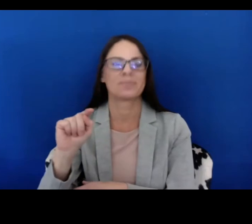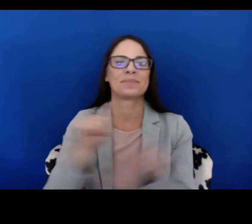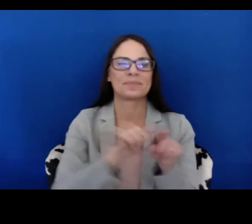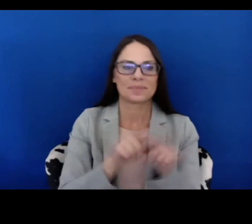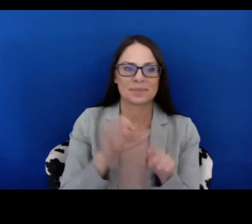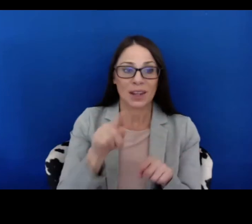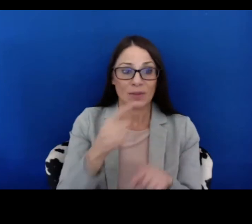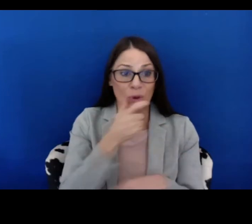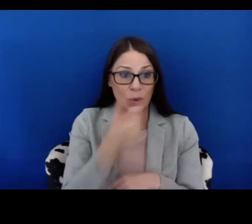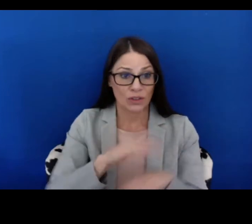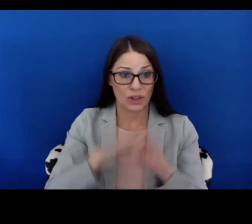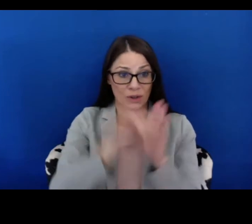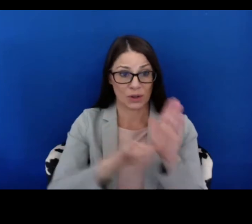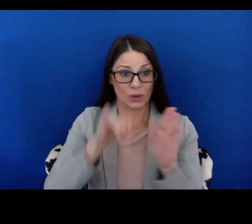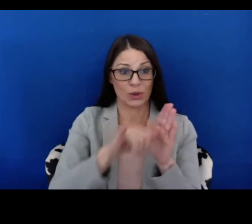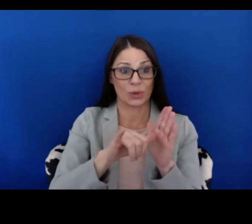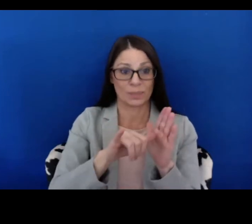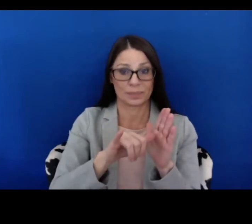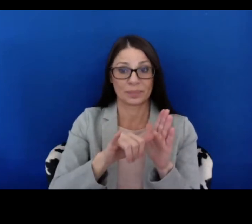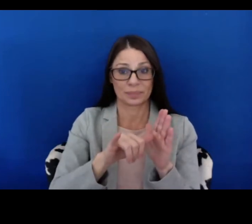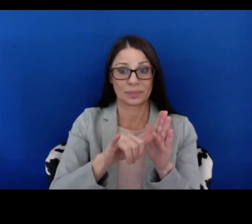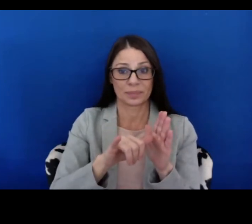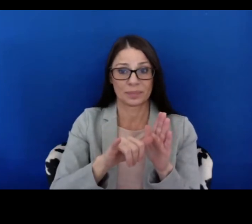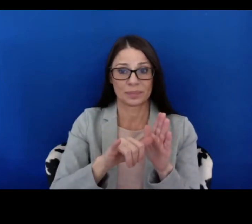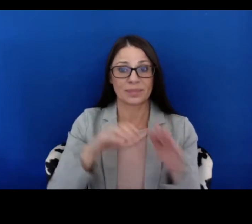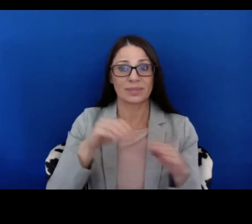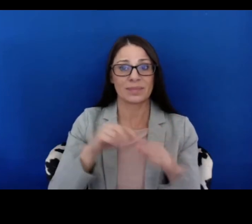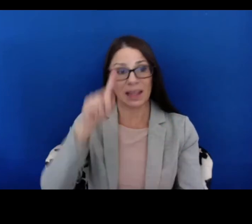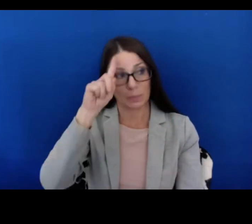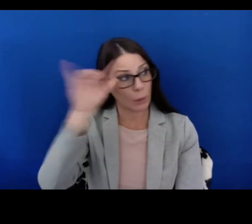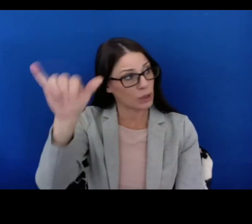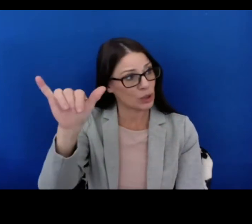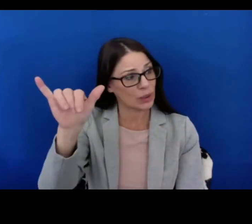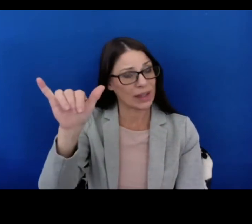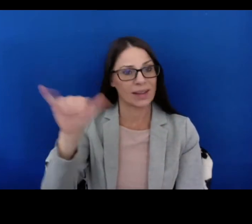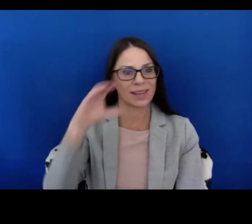on YouTube, in perpetuity. 15:49:14 I guess.